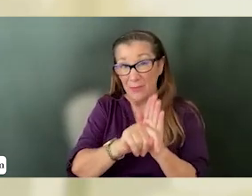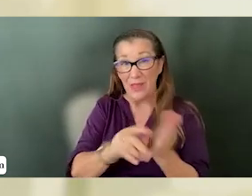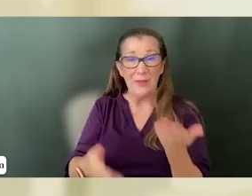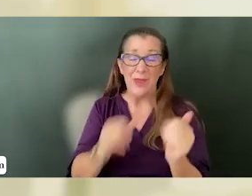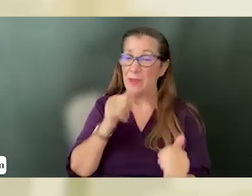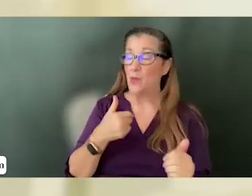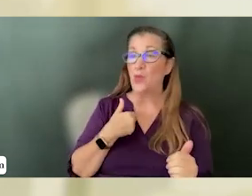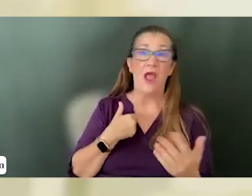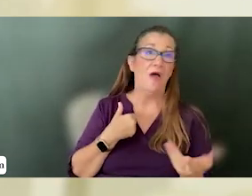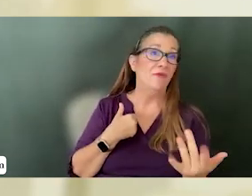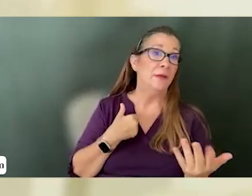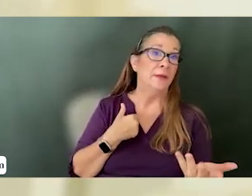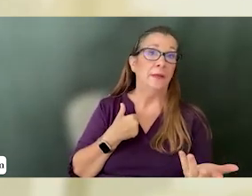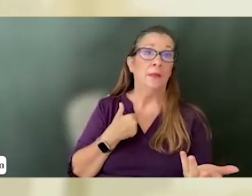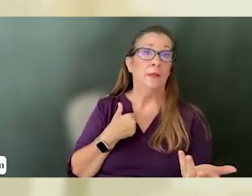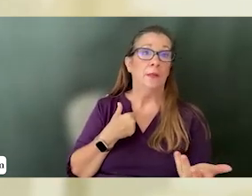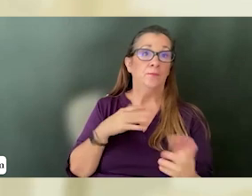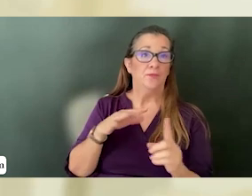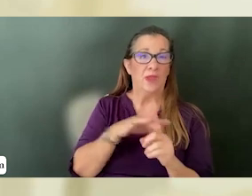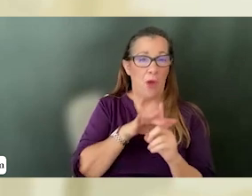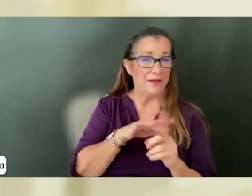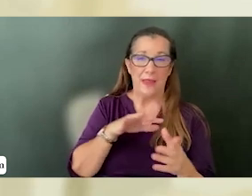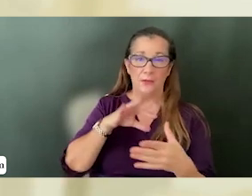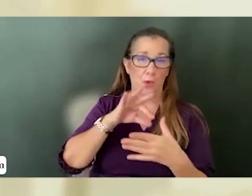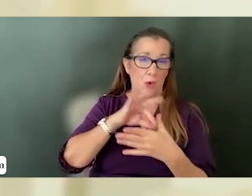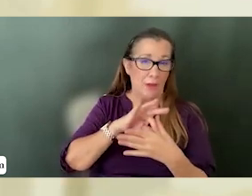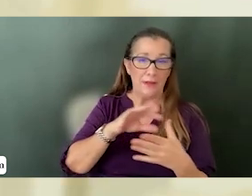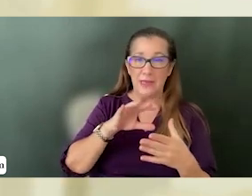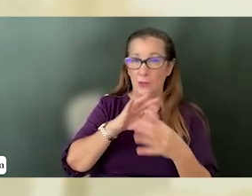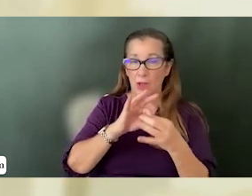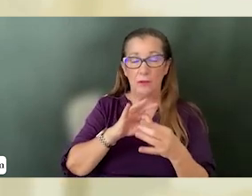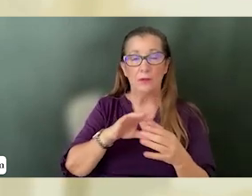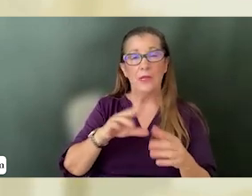Um. Content relevance. And then they'll use additional images in the foreground.